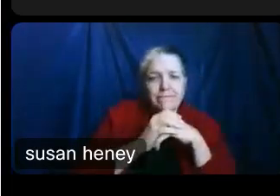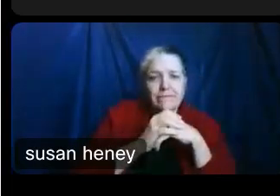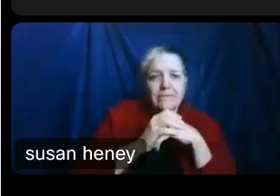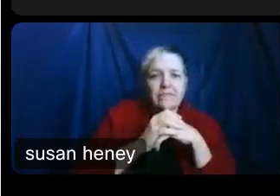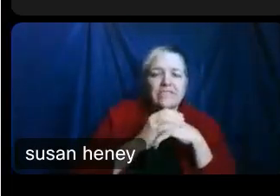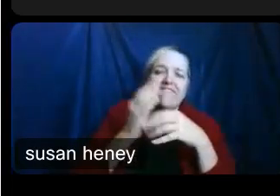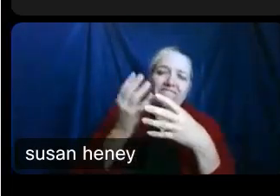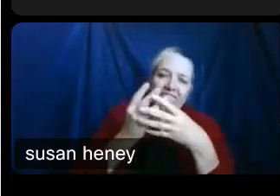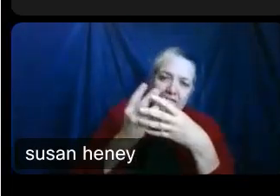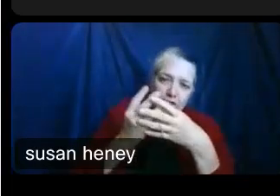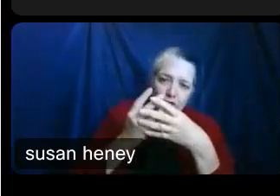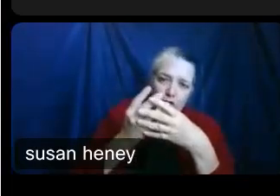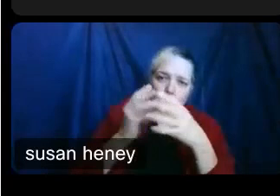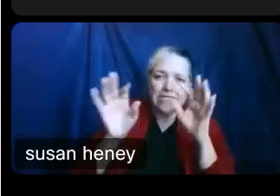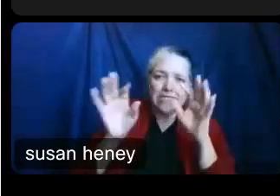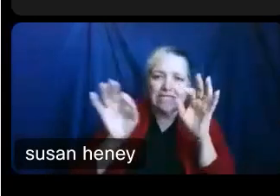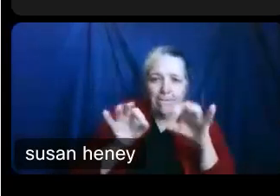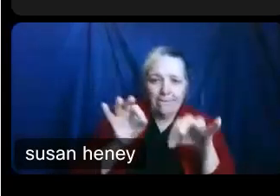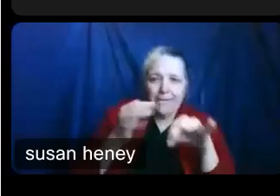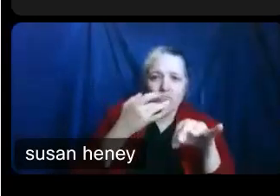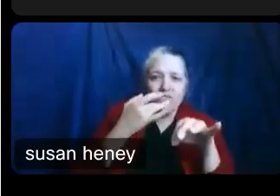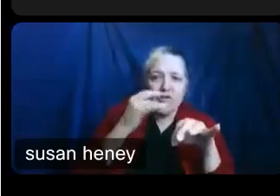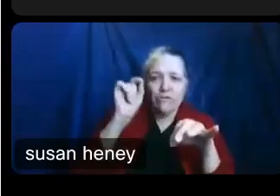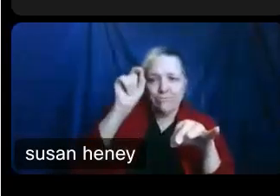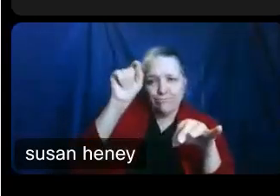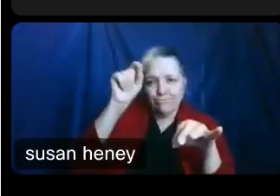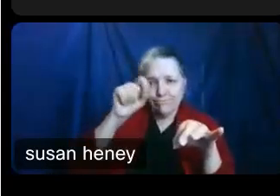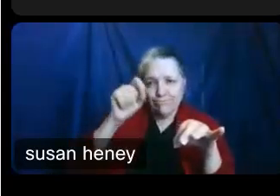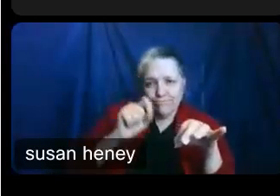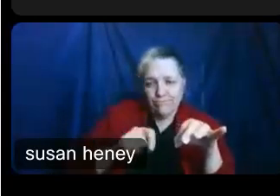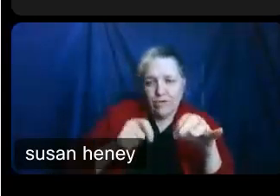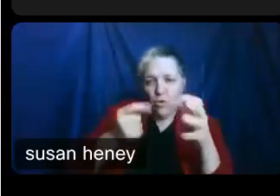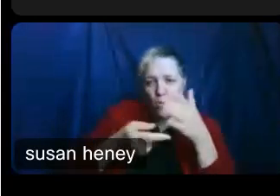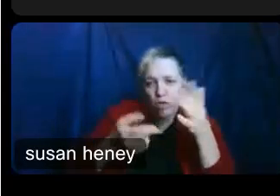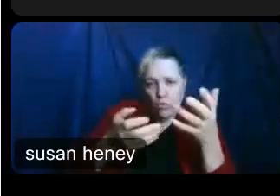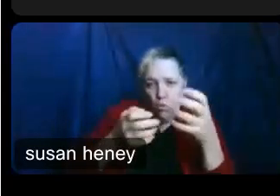to select checkboxes. So, this is looking at all census tracts within Fresno County